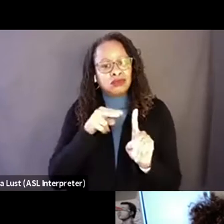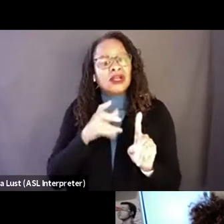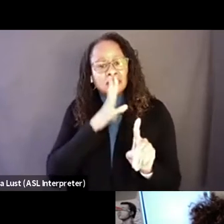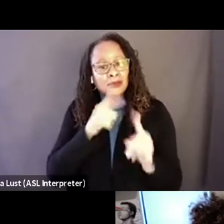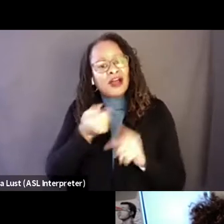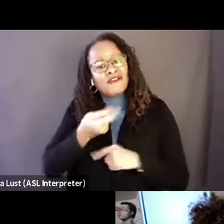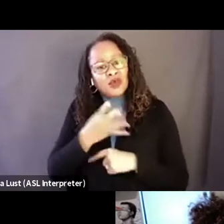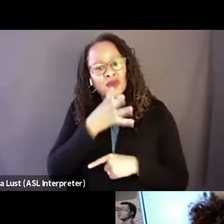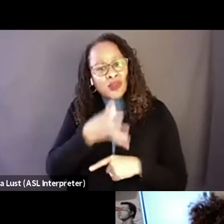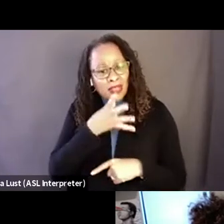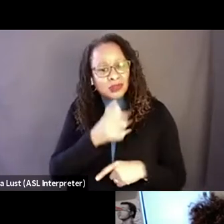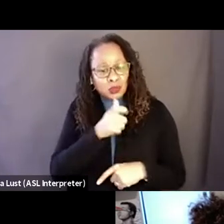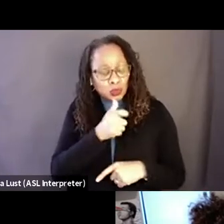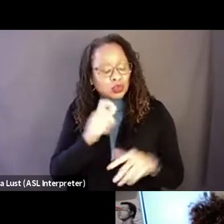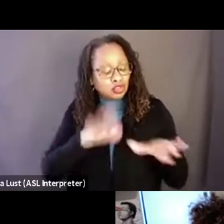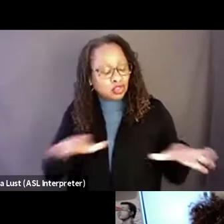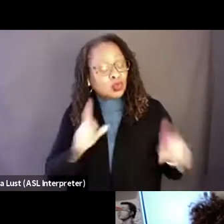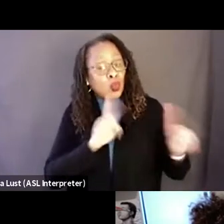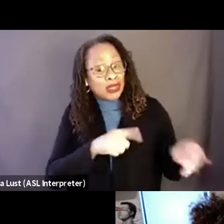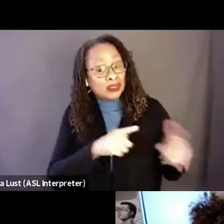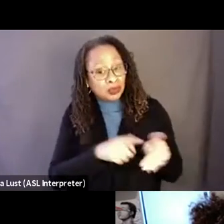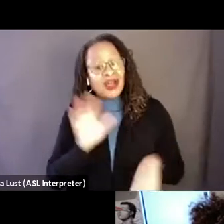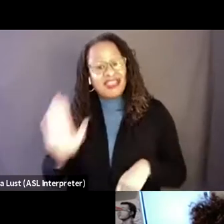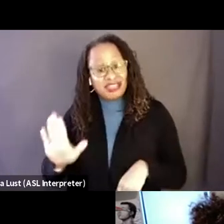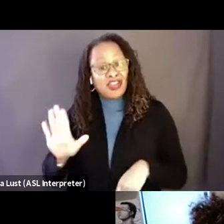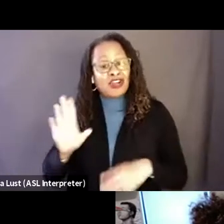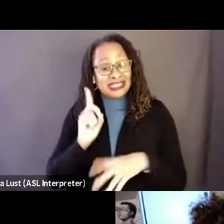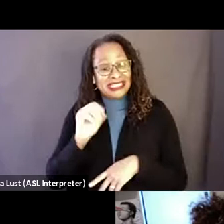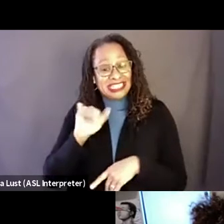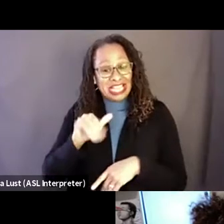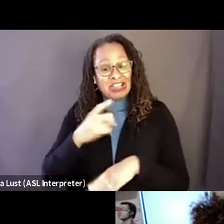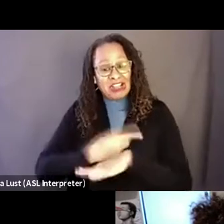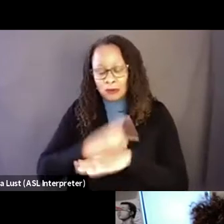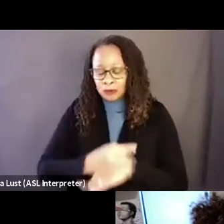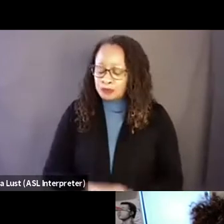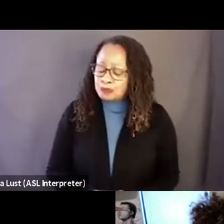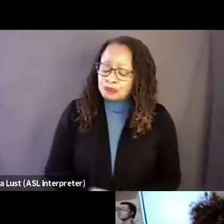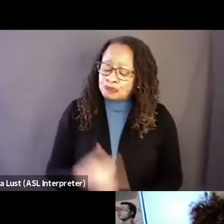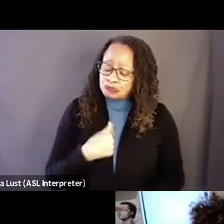whose children attend the daycare. And so I was sort of sitting there reading this article, and as I was reading it,